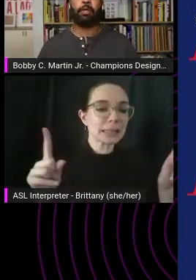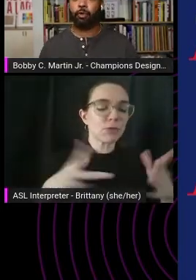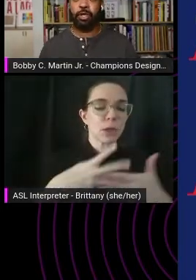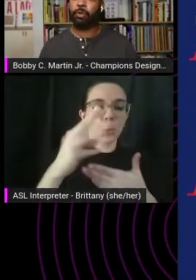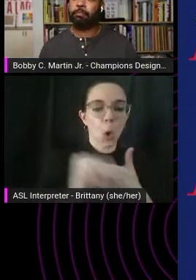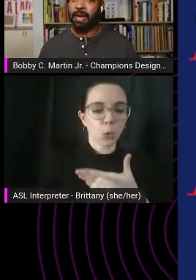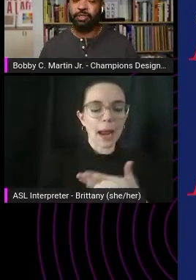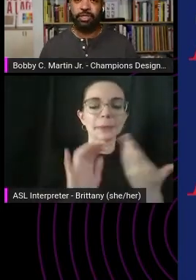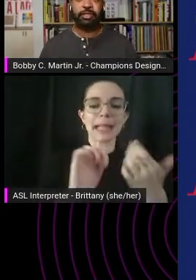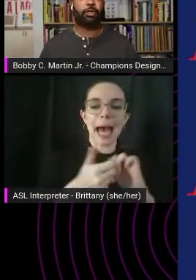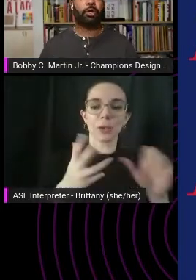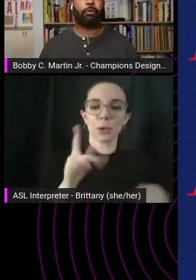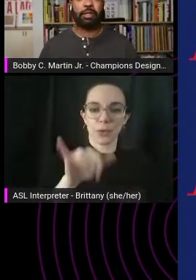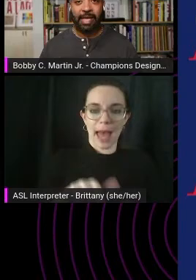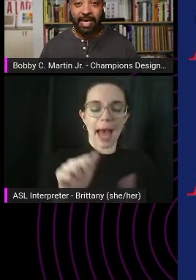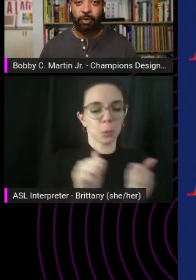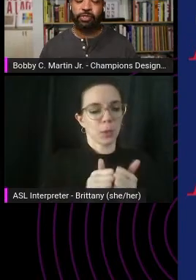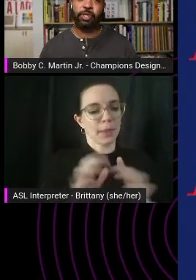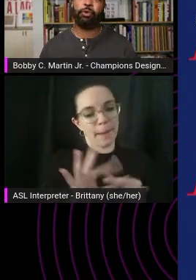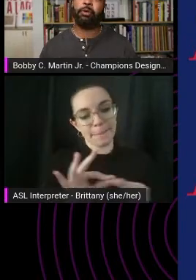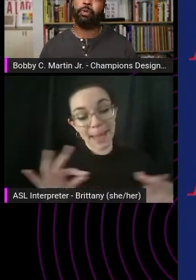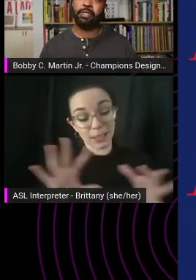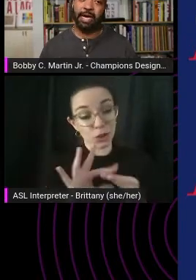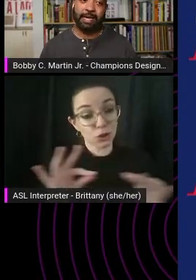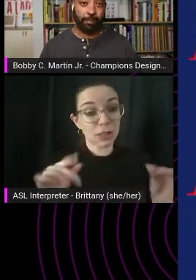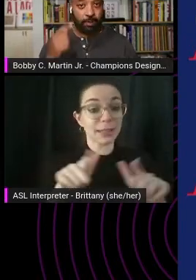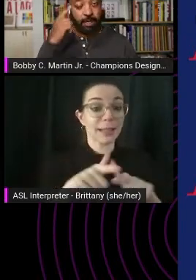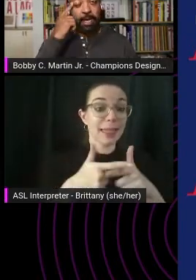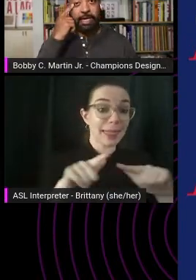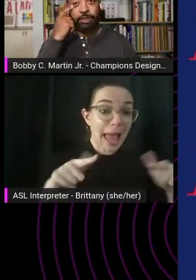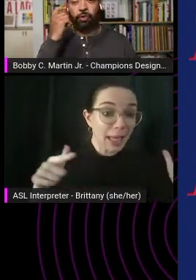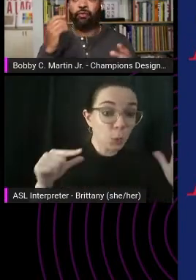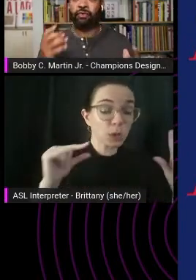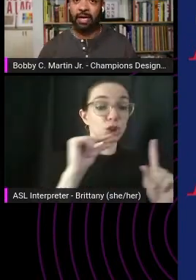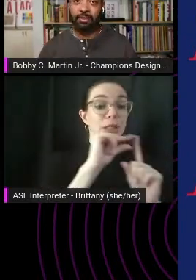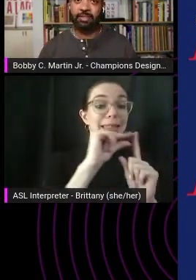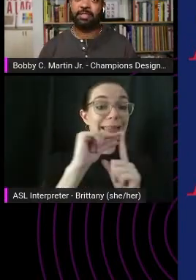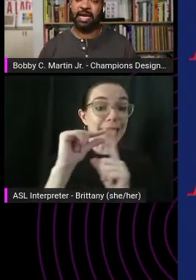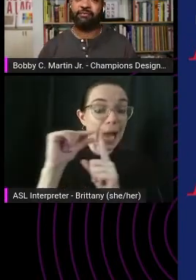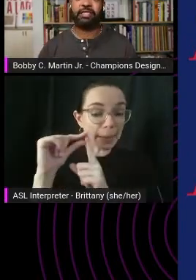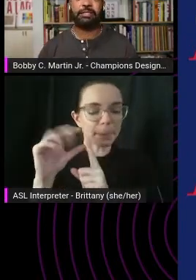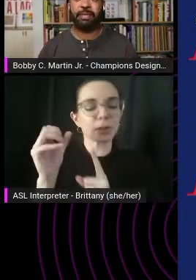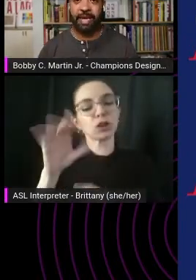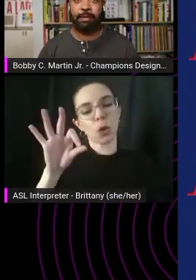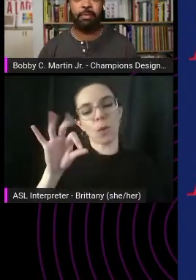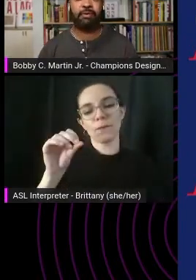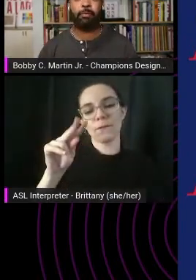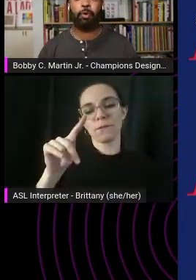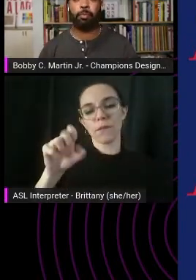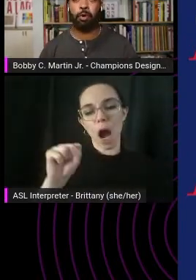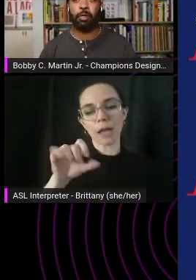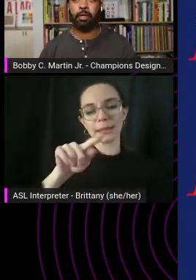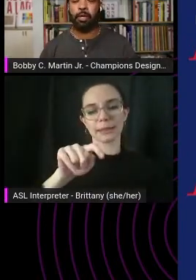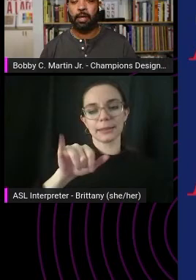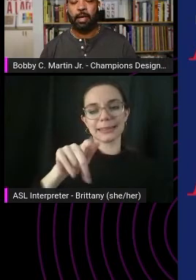They're doing it with messaging. They're doing it with language. They're doing it with type. And so fonts and typefaces became even more important.